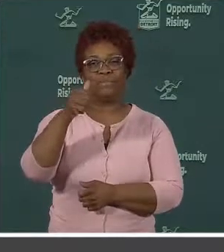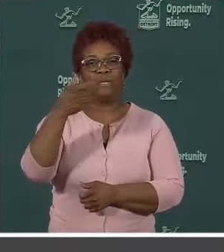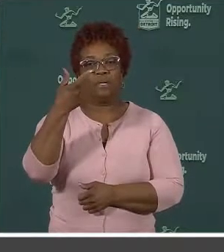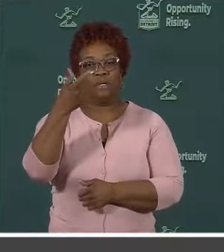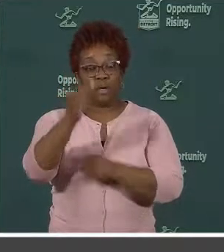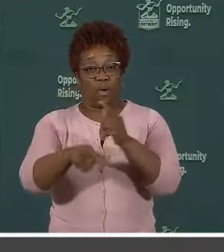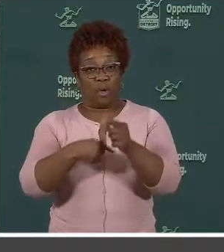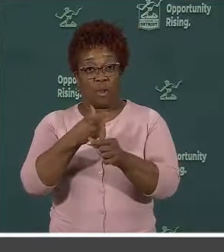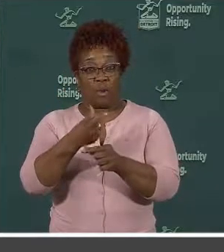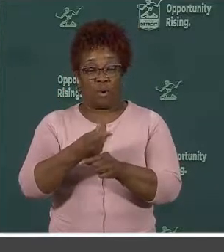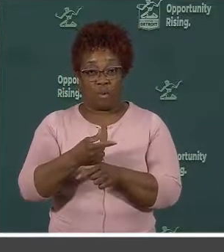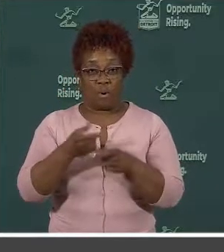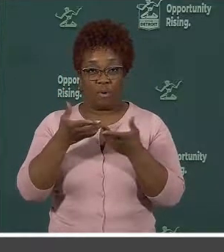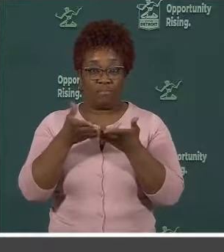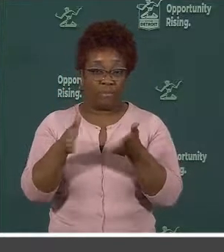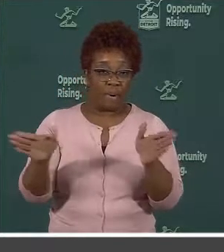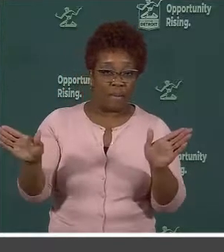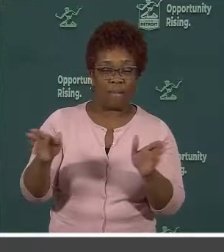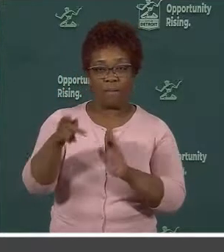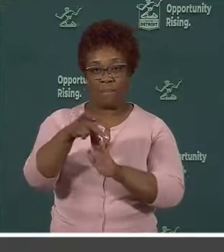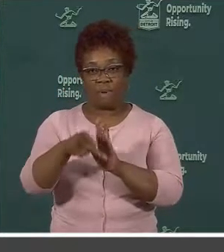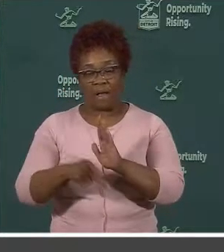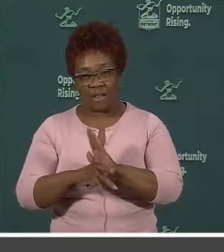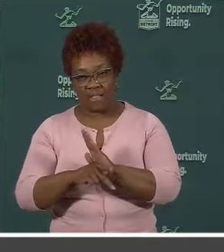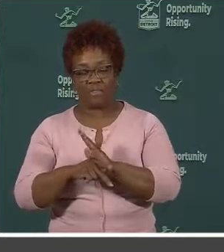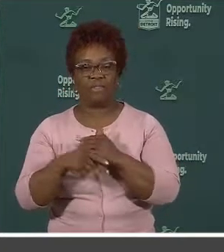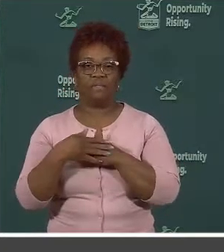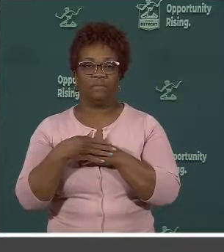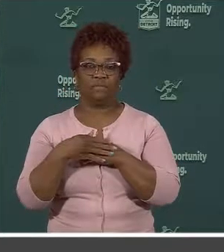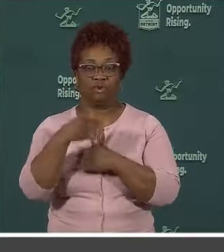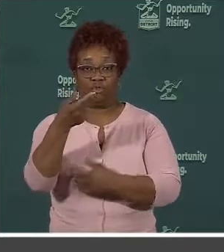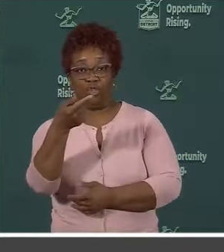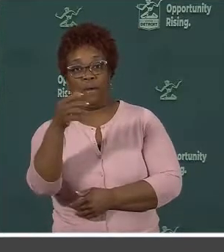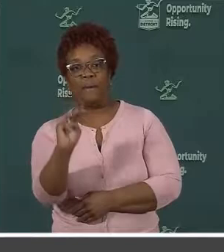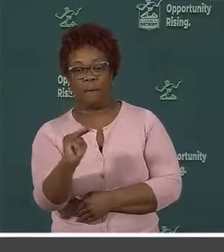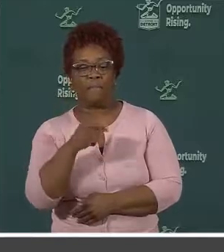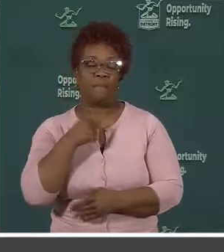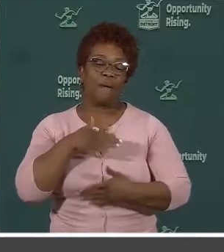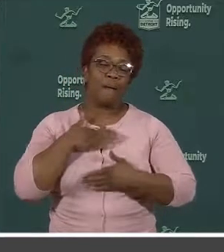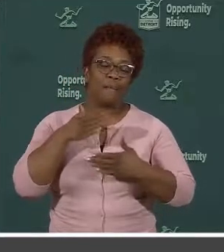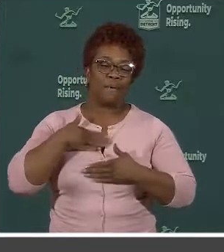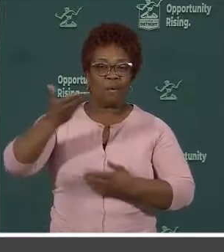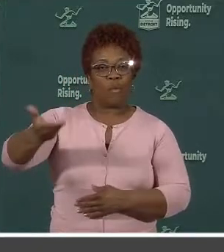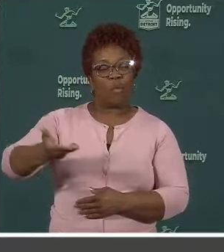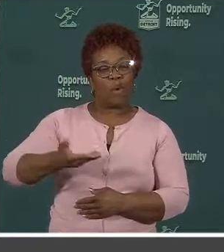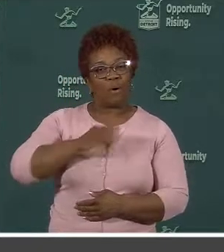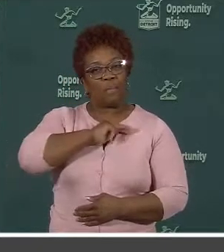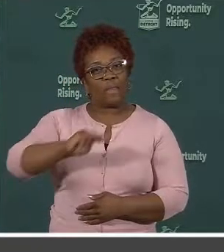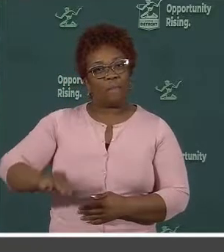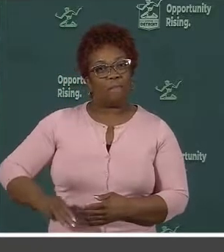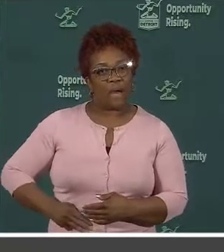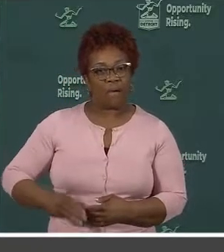GENERAL MOTORS AND I'M THRILLED TO WELCOME MAYOR DUGGAN MEMBERS OF HIS ADMINISTRATION MEMBERS